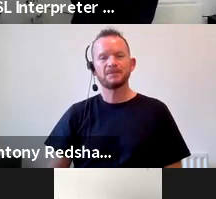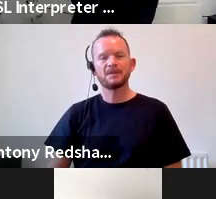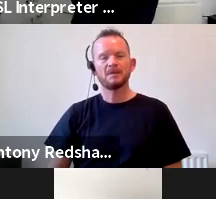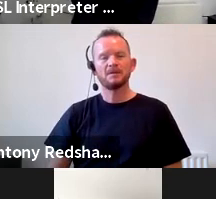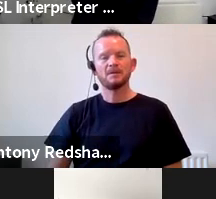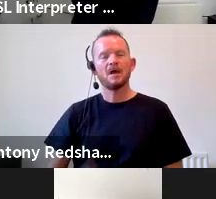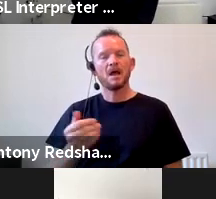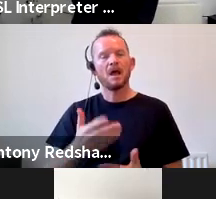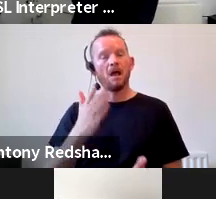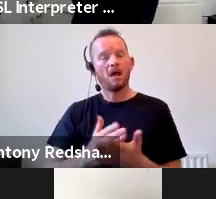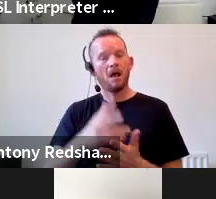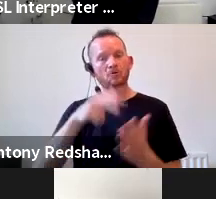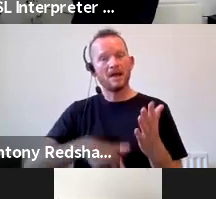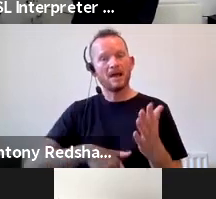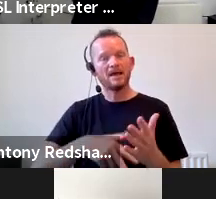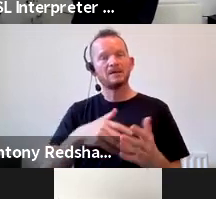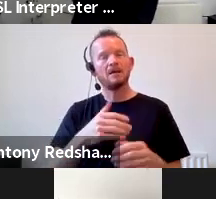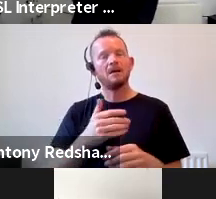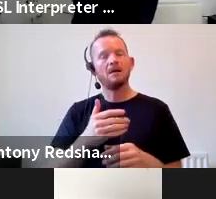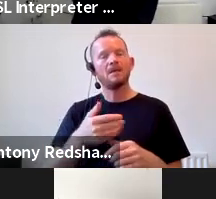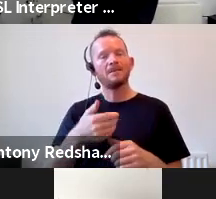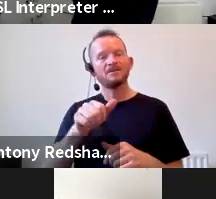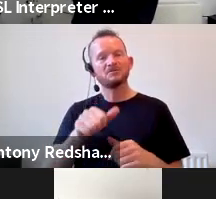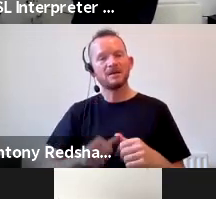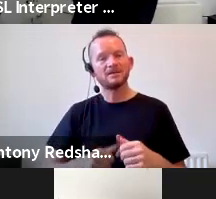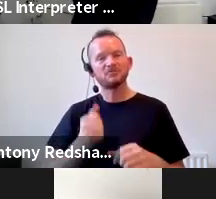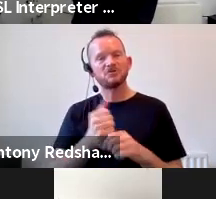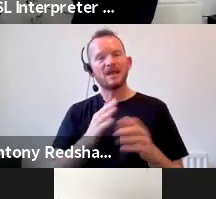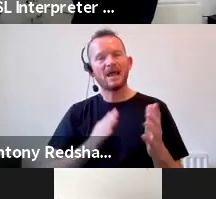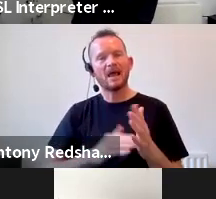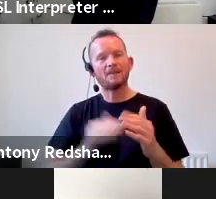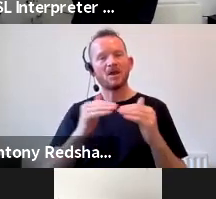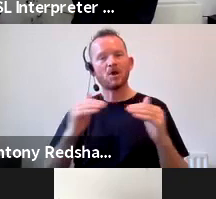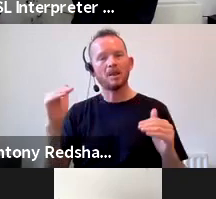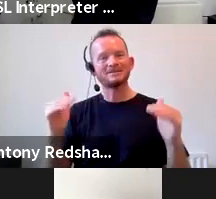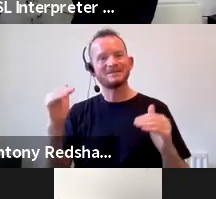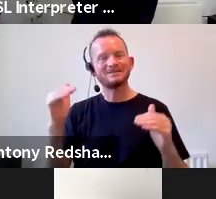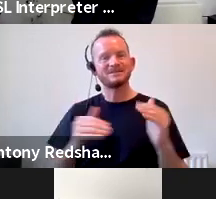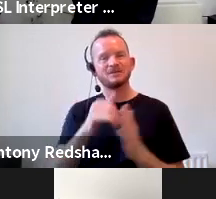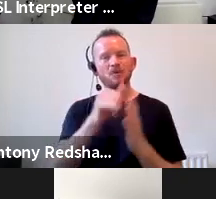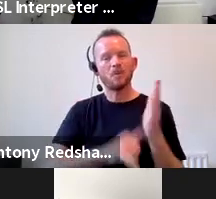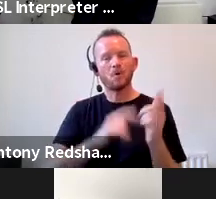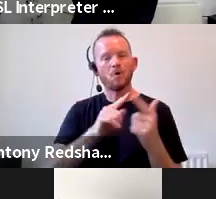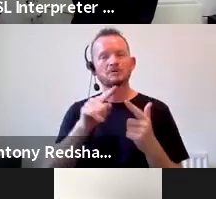You have no doubt read the GM independent equalities commission report the next level Good one.